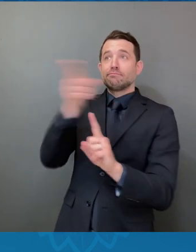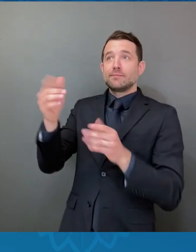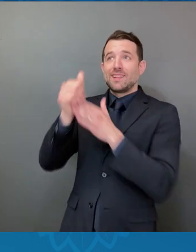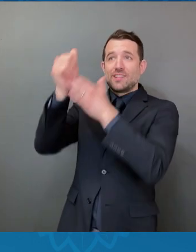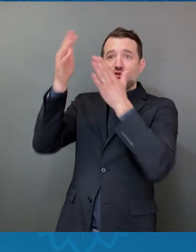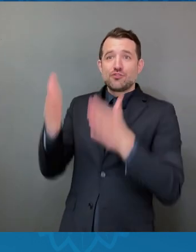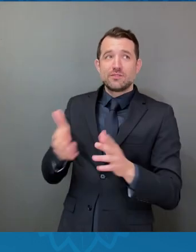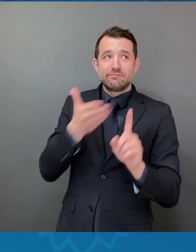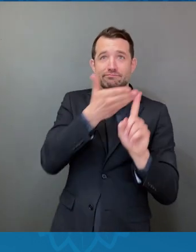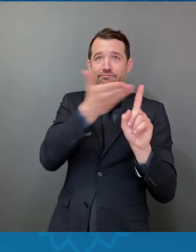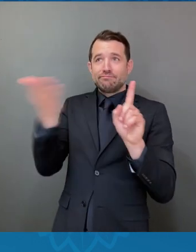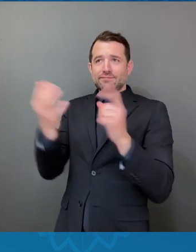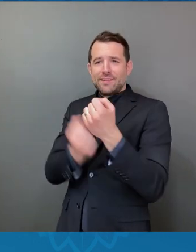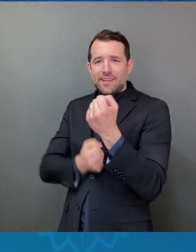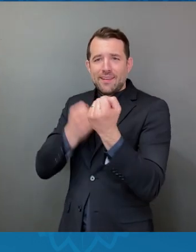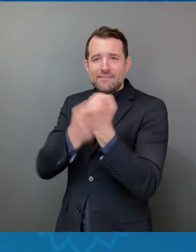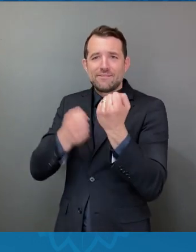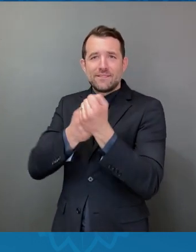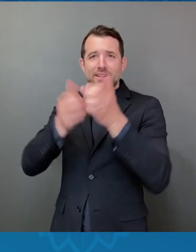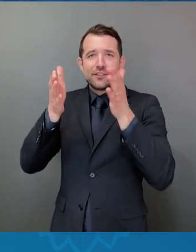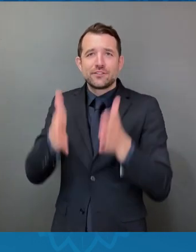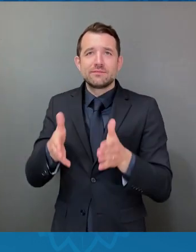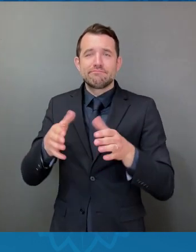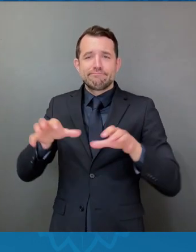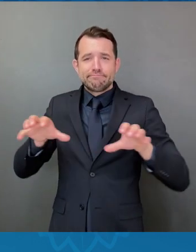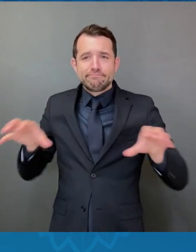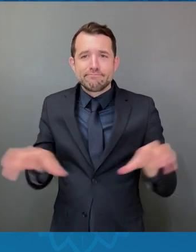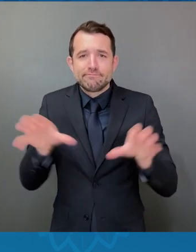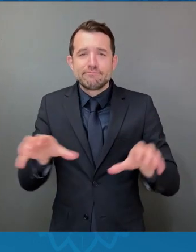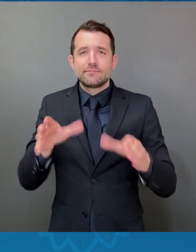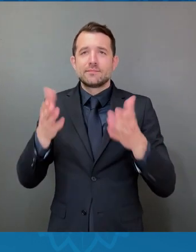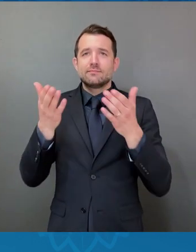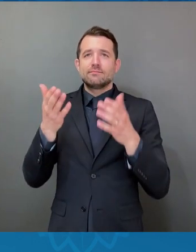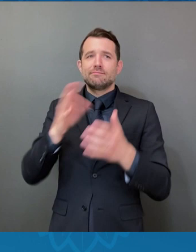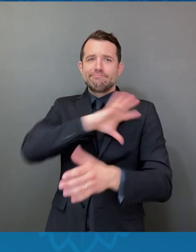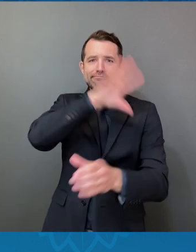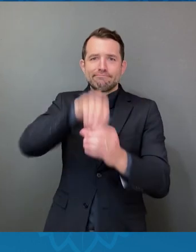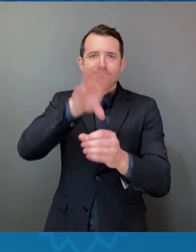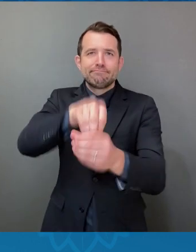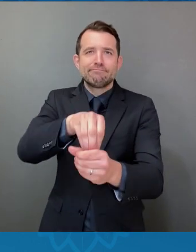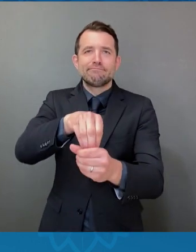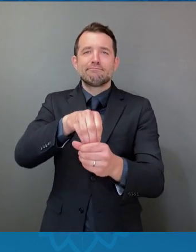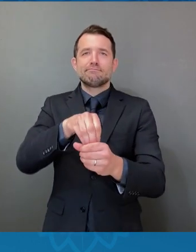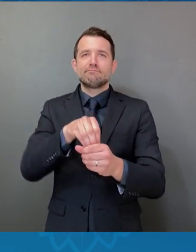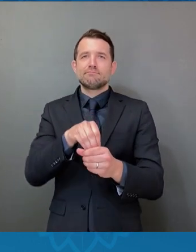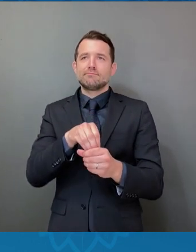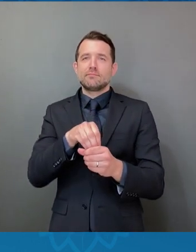and who are the opinion leaders of their communities. And we are fighting, all of us together,